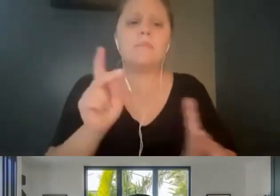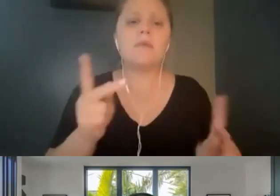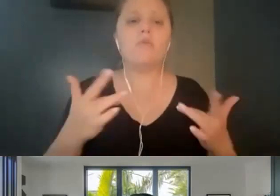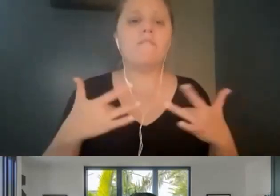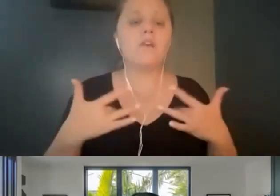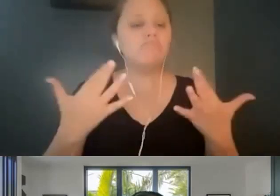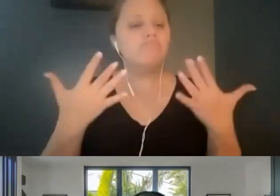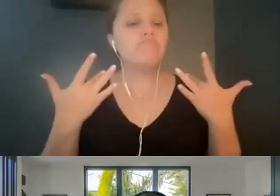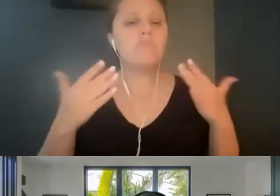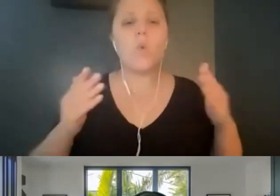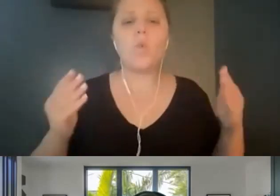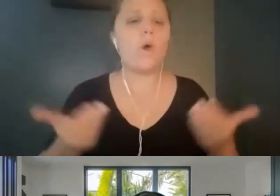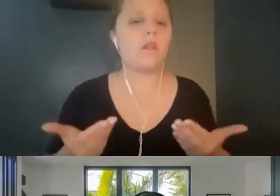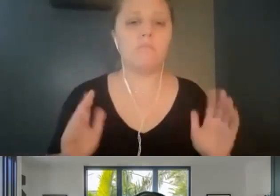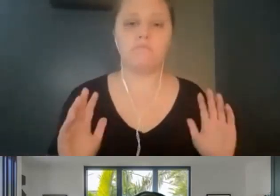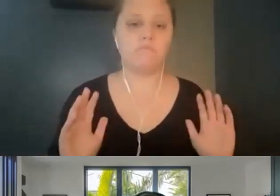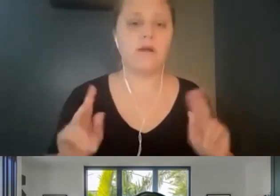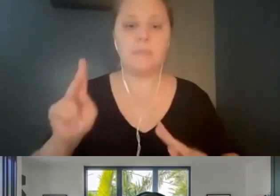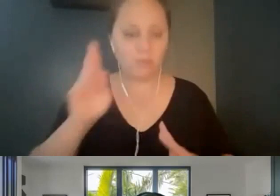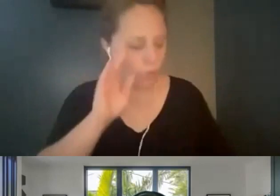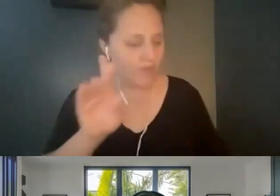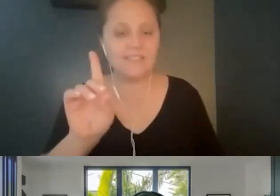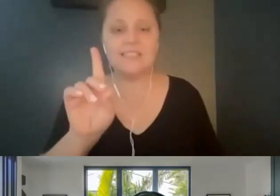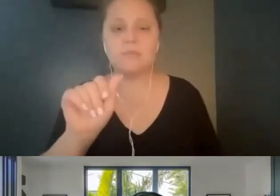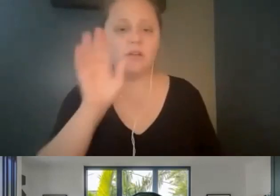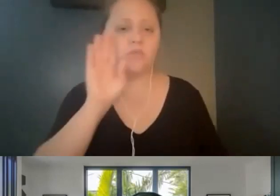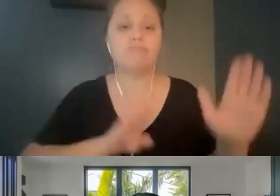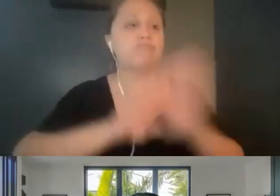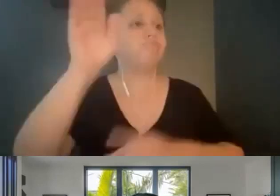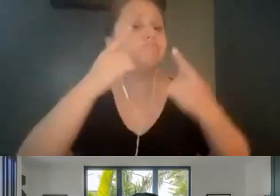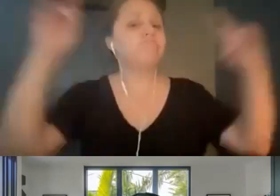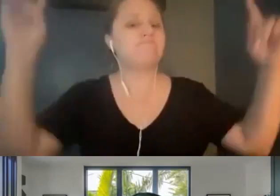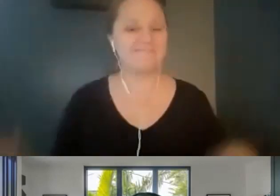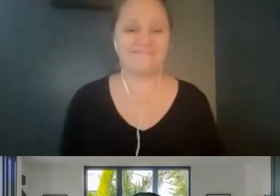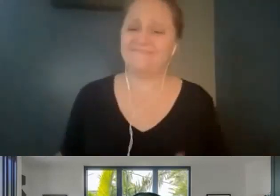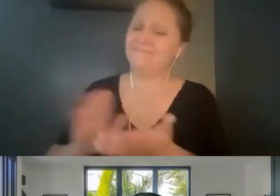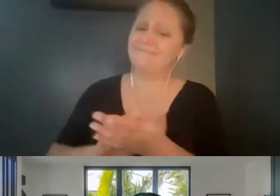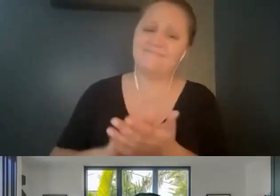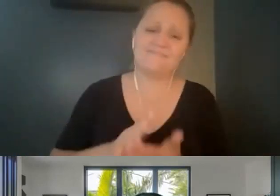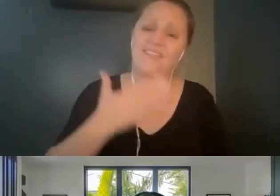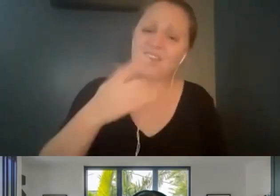and people with disabilities will excel. Beth, Excellent, thank you for sharing that. I'm